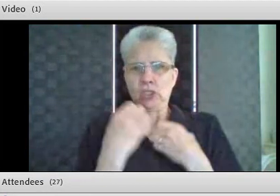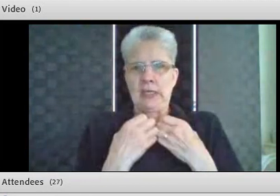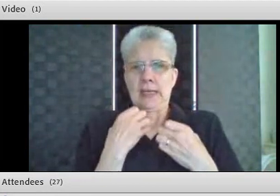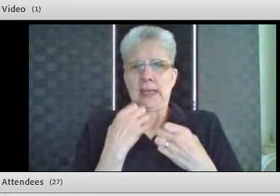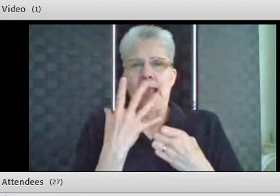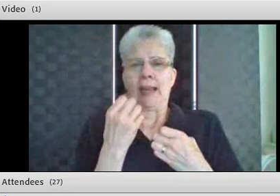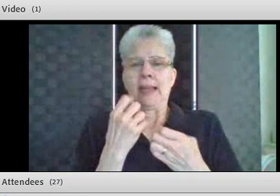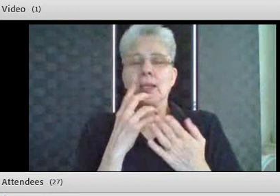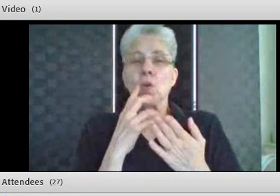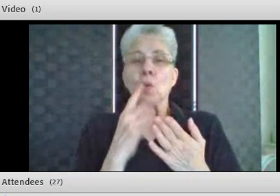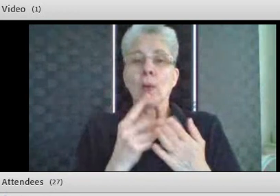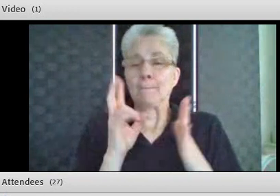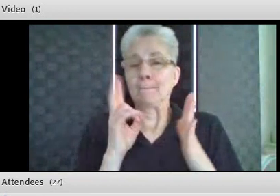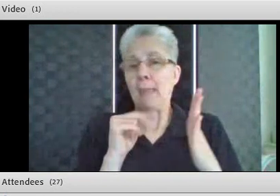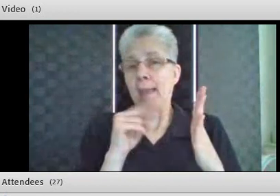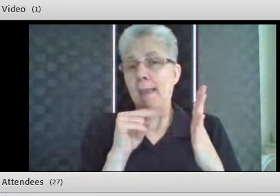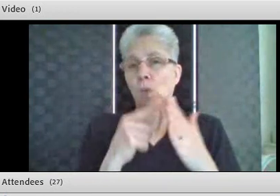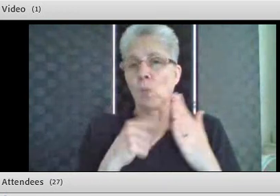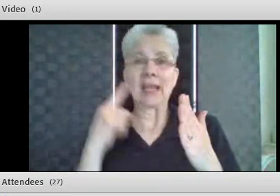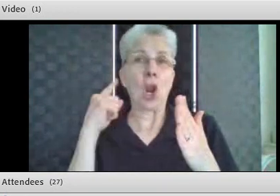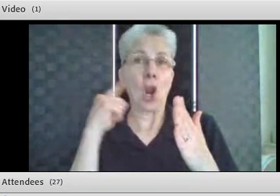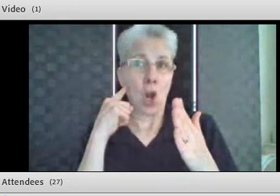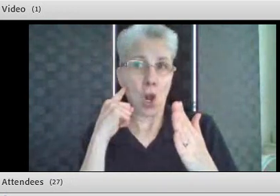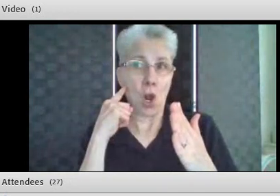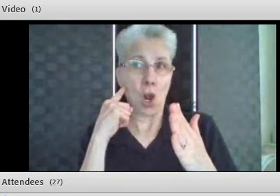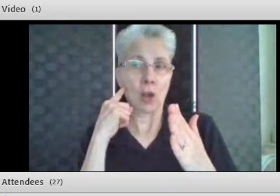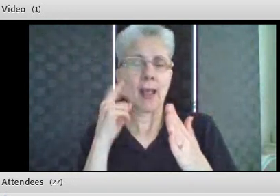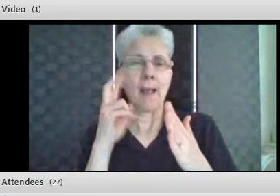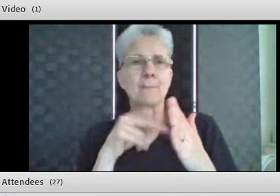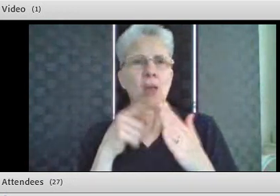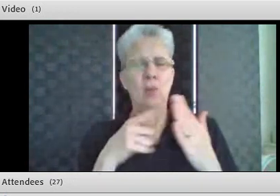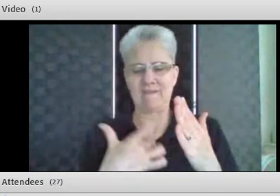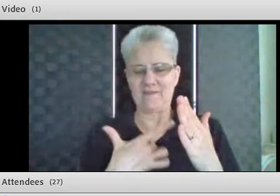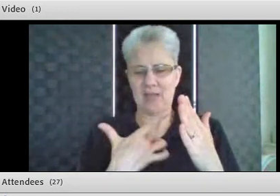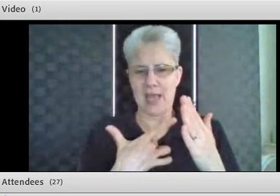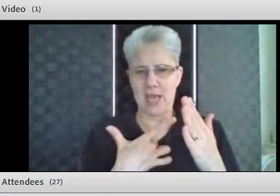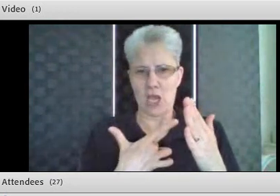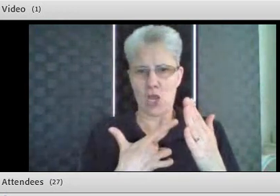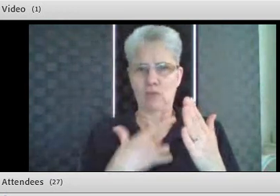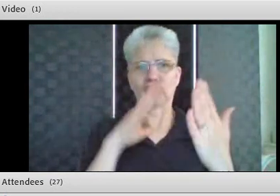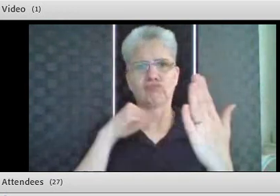and what he would do is he would show how music is emotion,